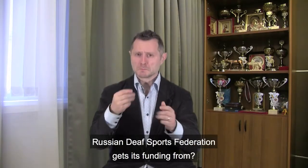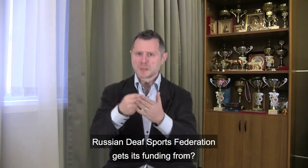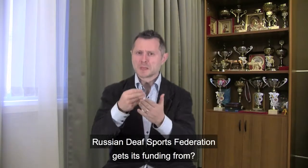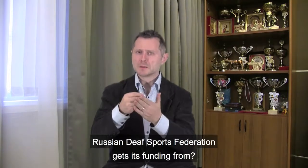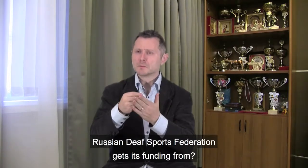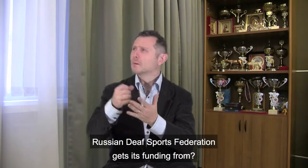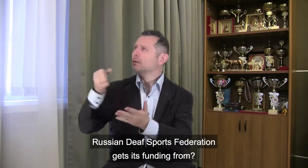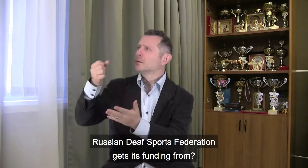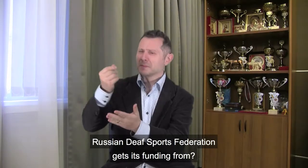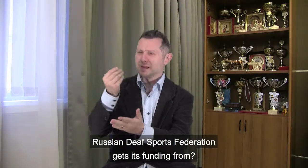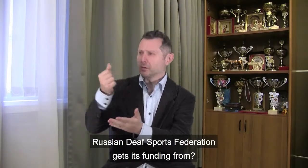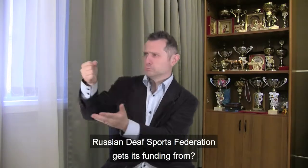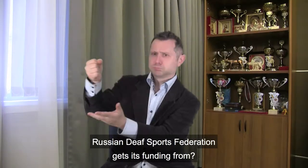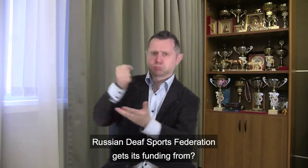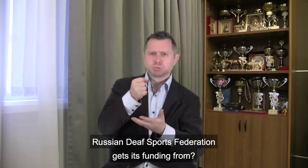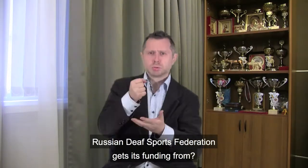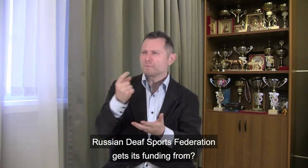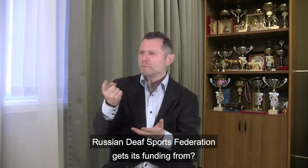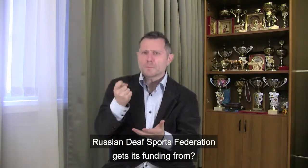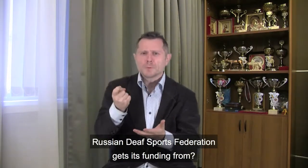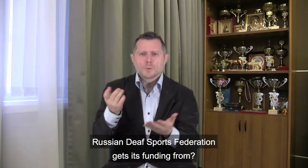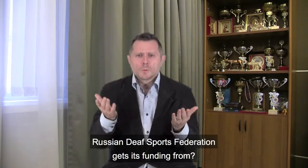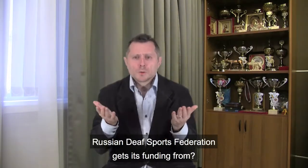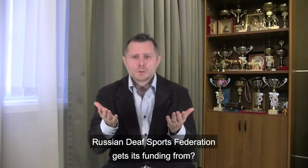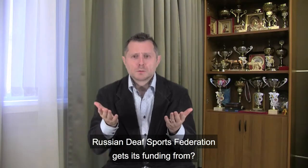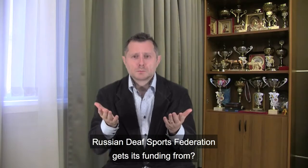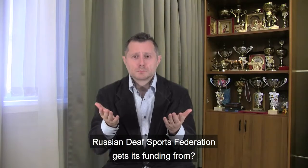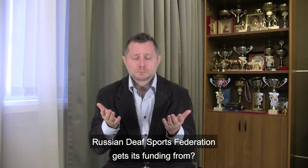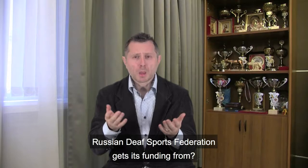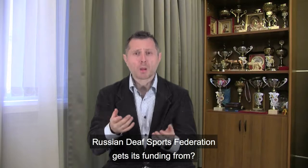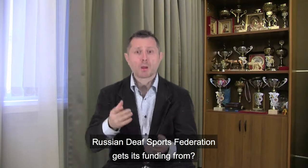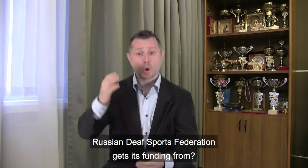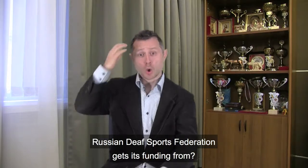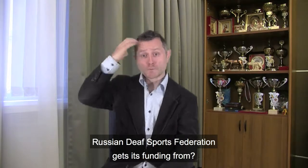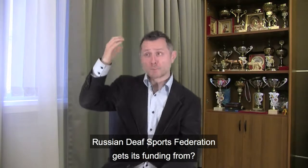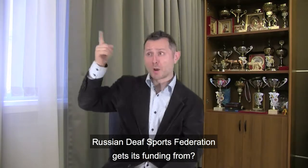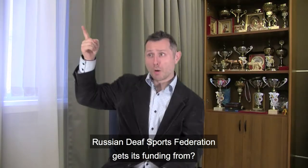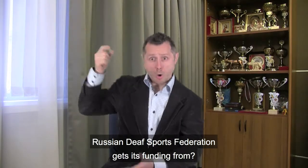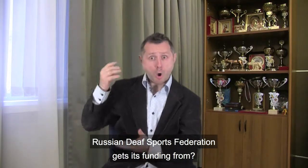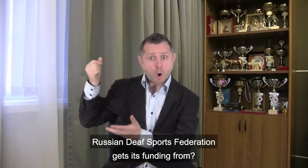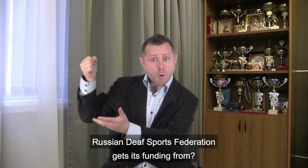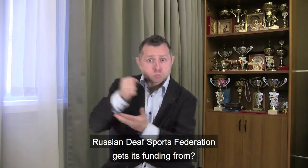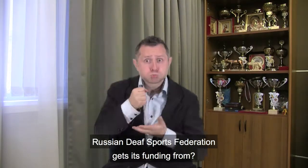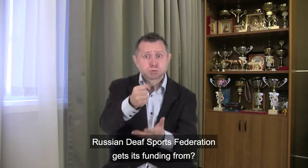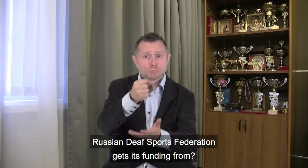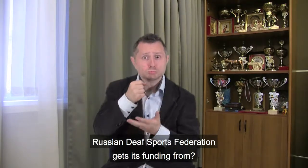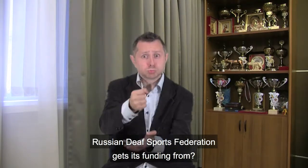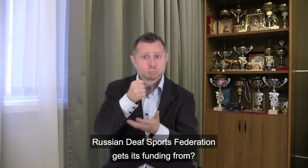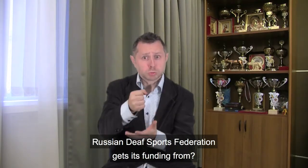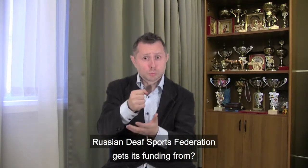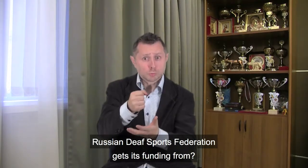Russian Deaf Sports Federation gets its funding from?